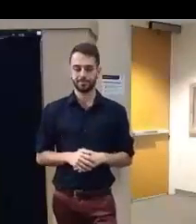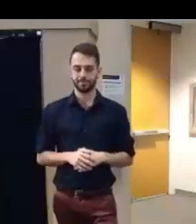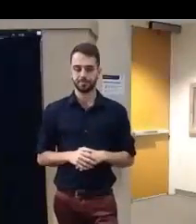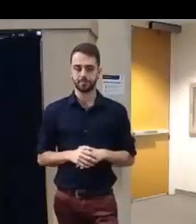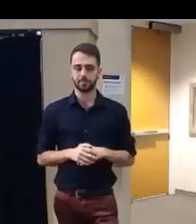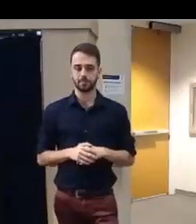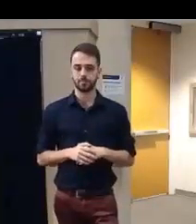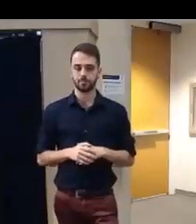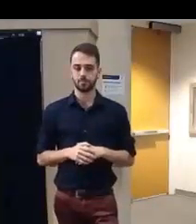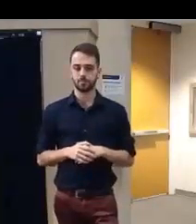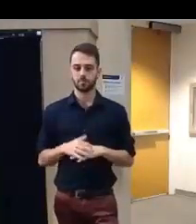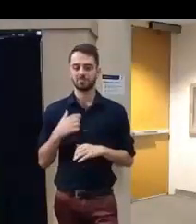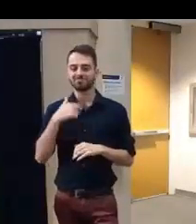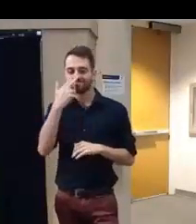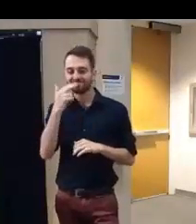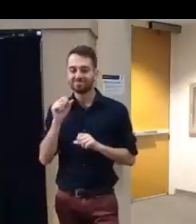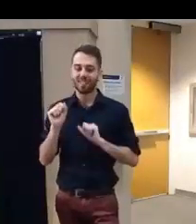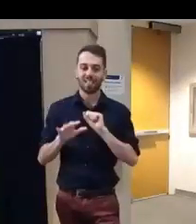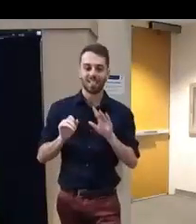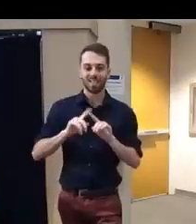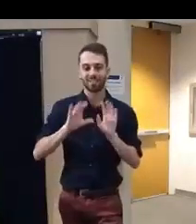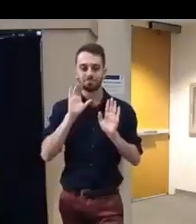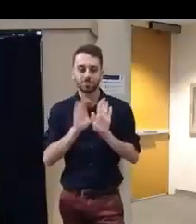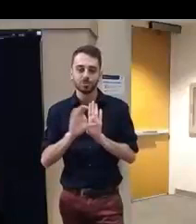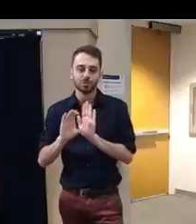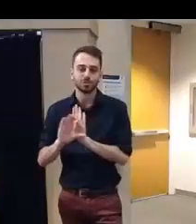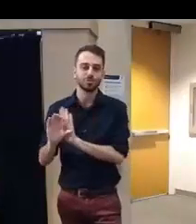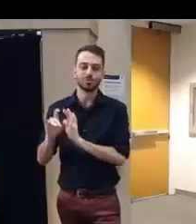um and this kind of highlights some of the things that we focus on in that work together